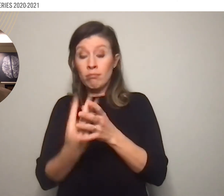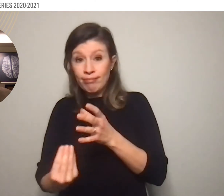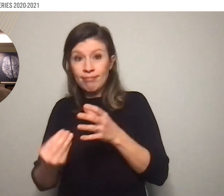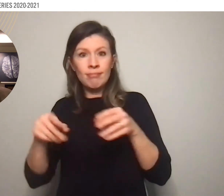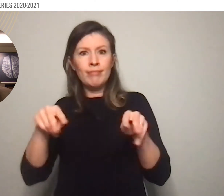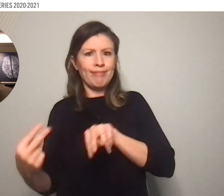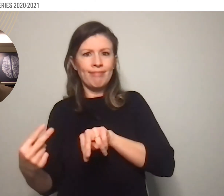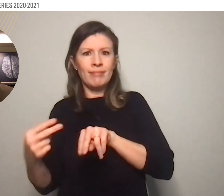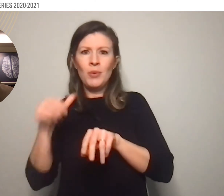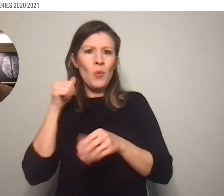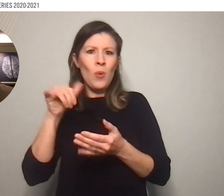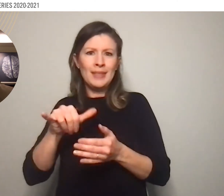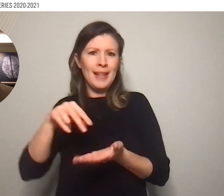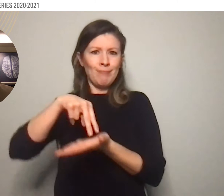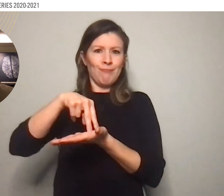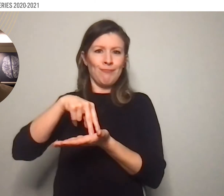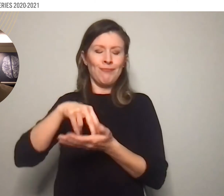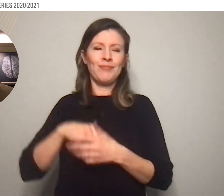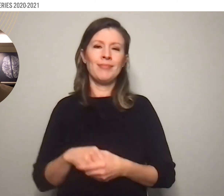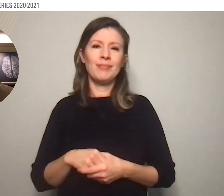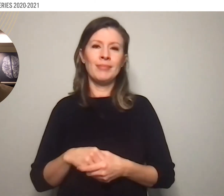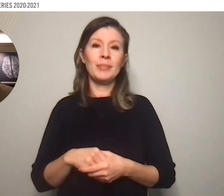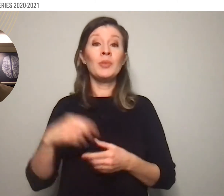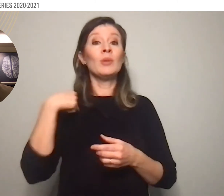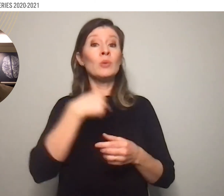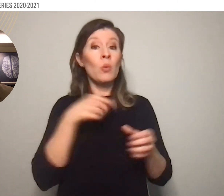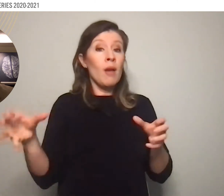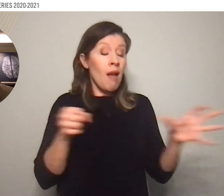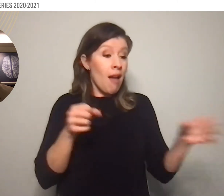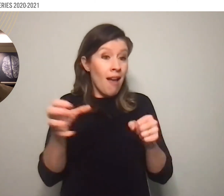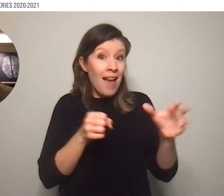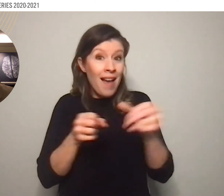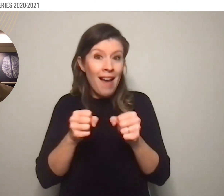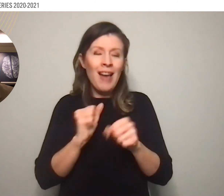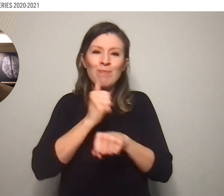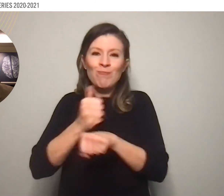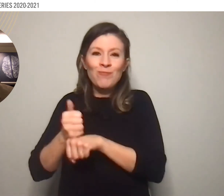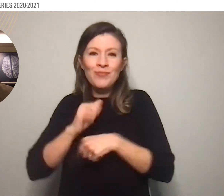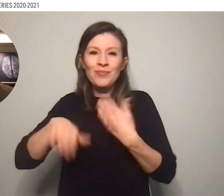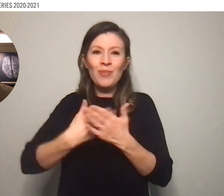all of the legs and and we are are bringing together all of those legs here at the